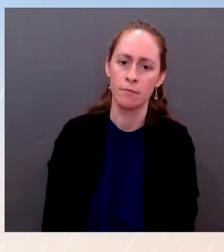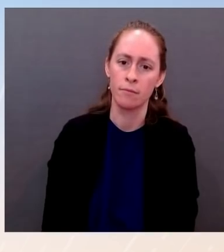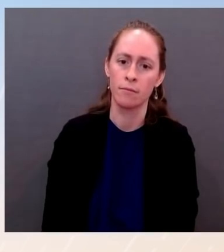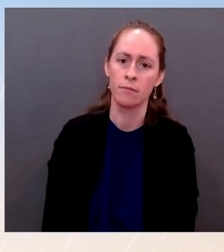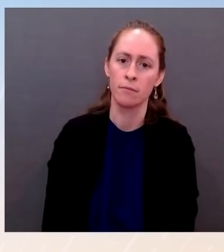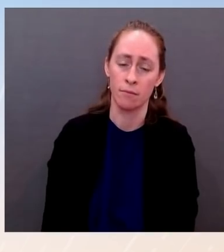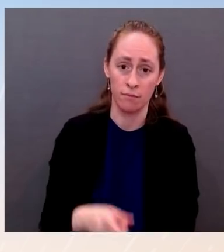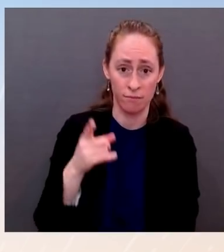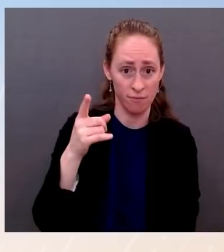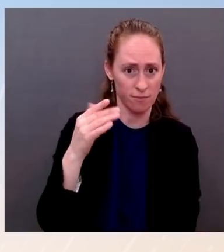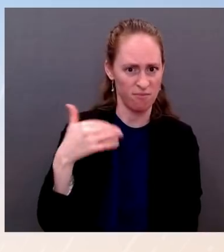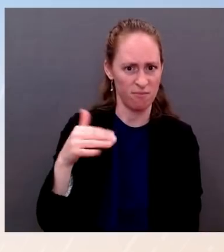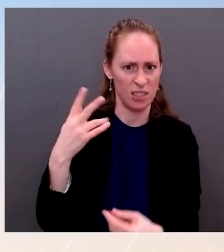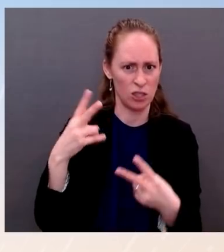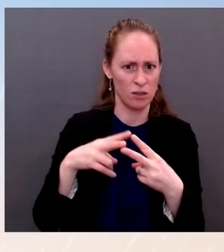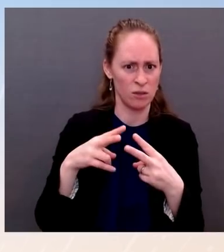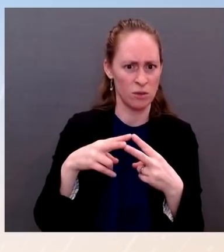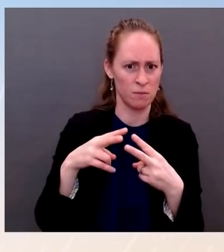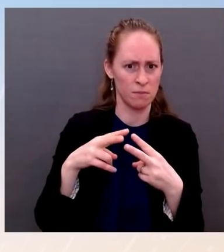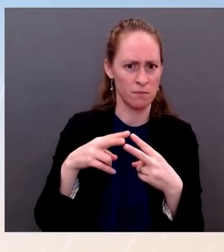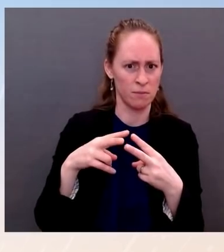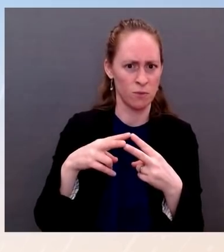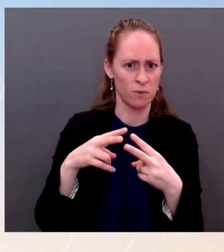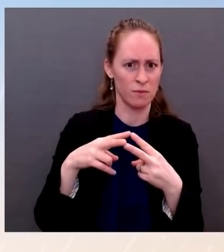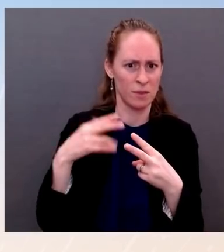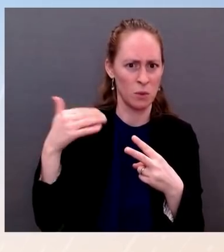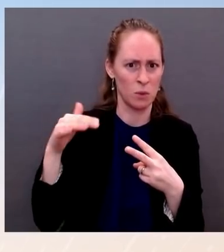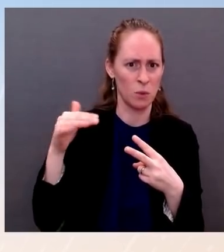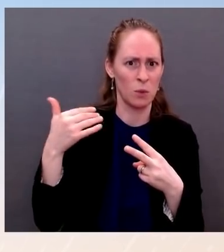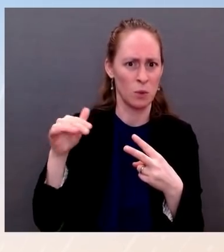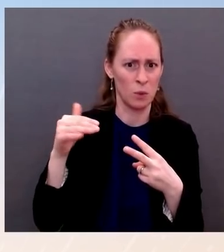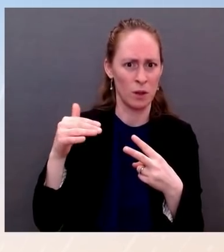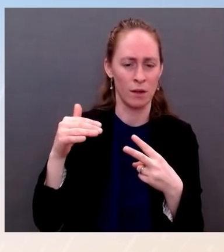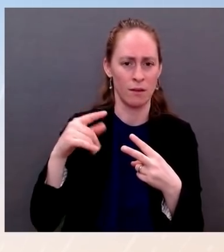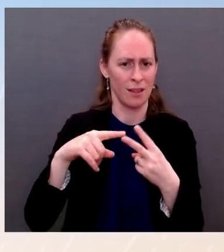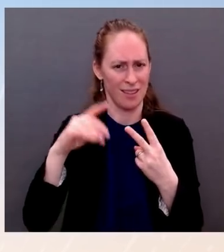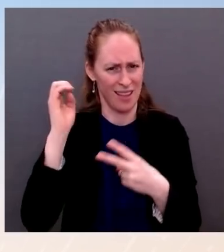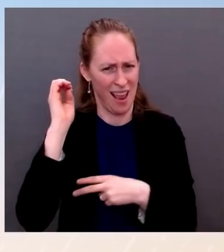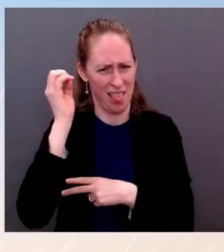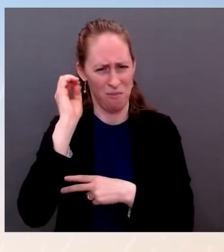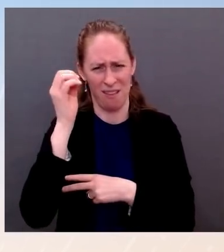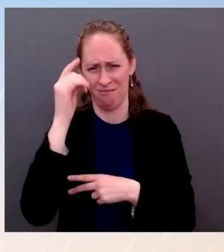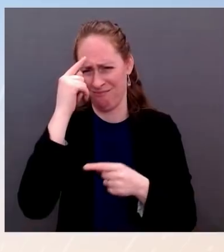would differ with that, as would the people in Kazakhstan or other parts of the world where there has been --